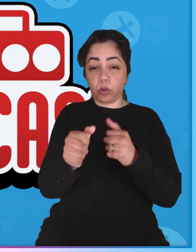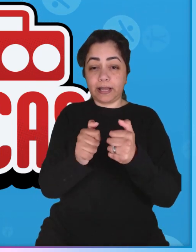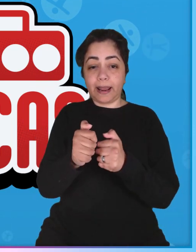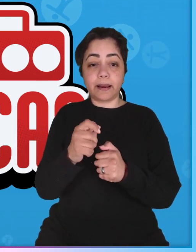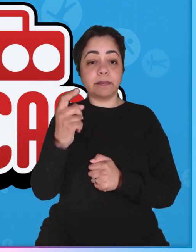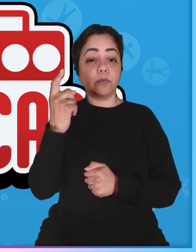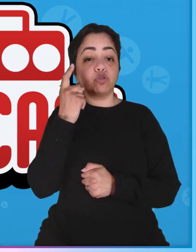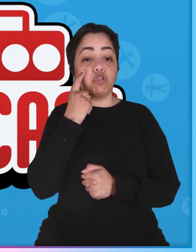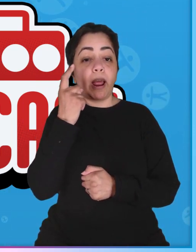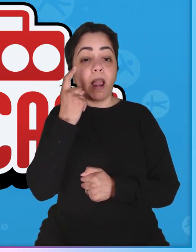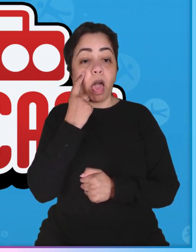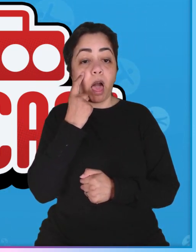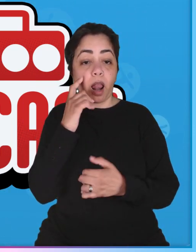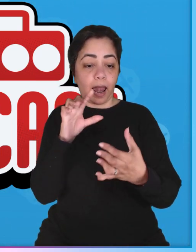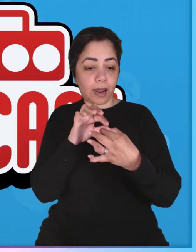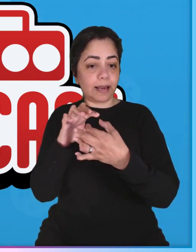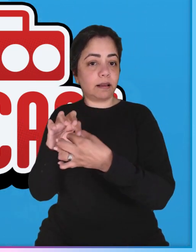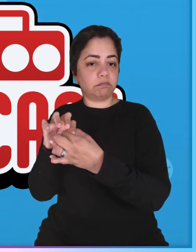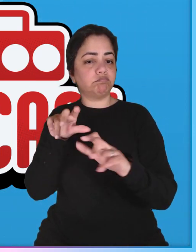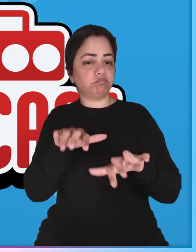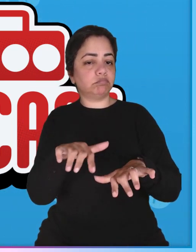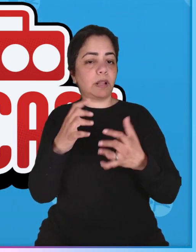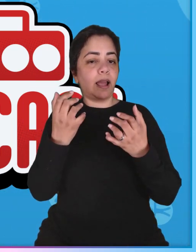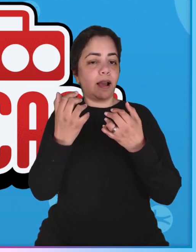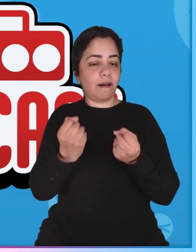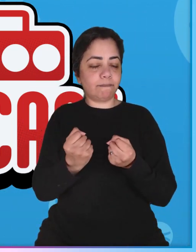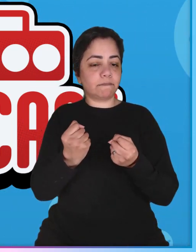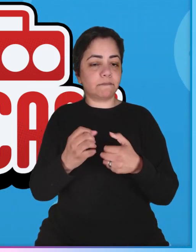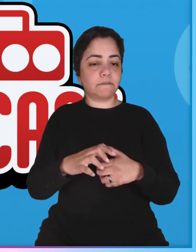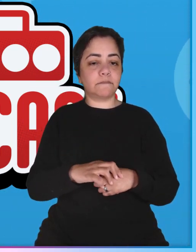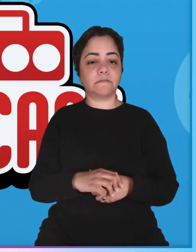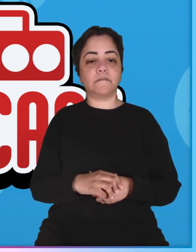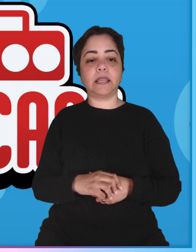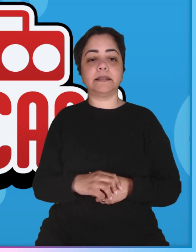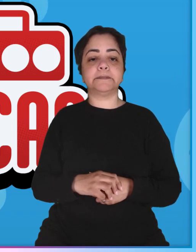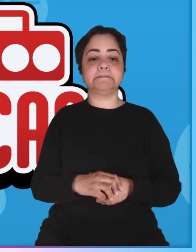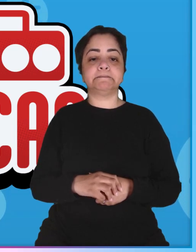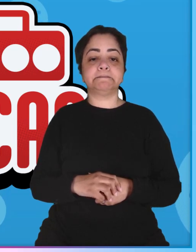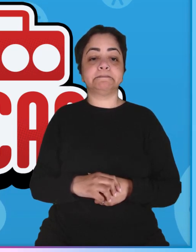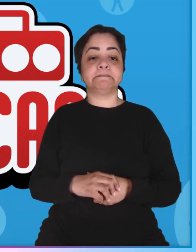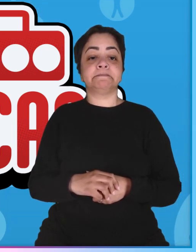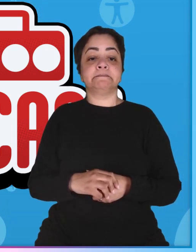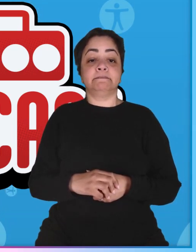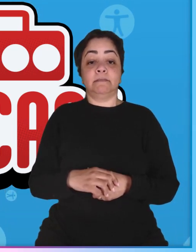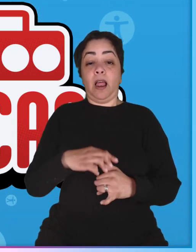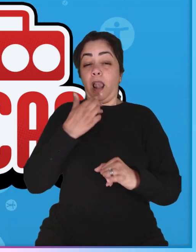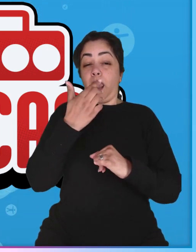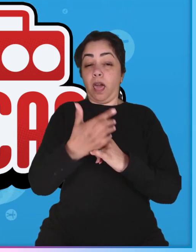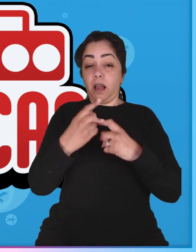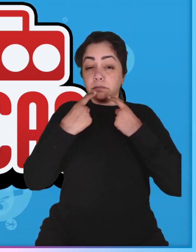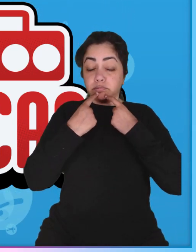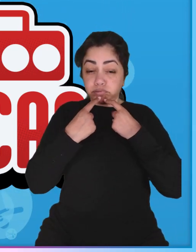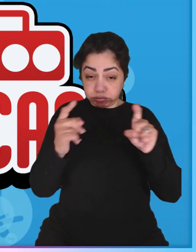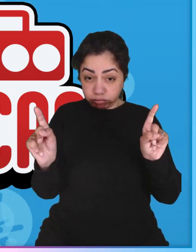as well as to every game that was showcased. I hope you all enjoy our final announcement, and hopefully we'll see you all again next year.